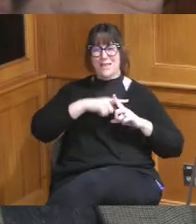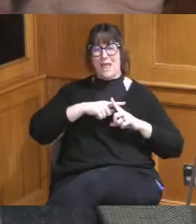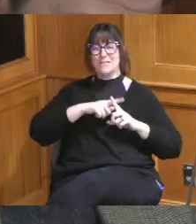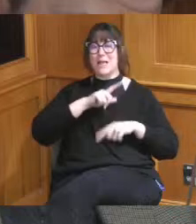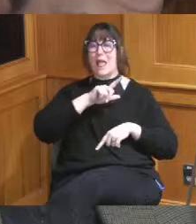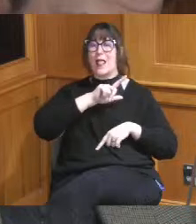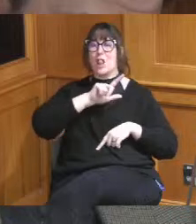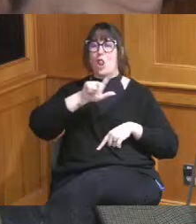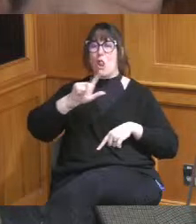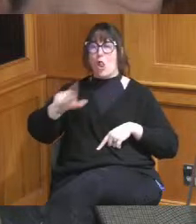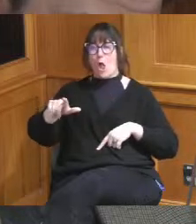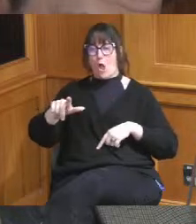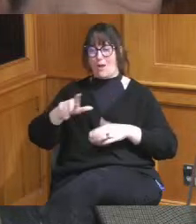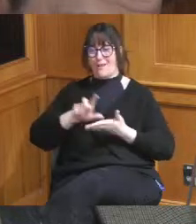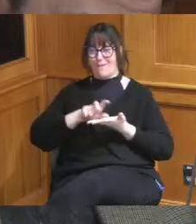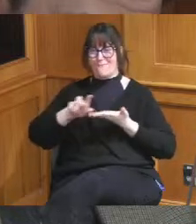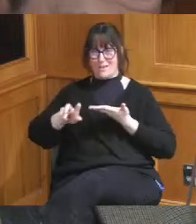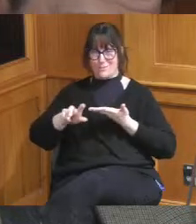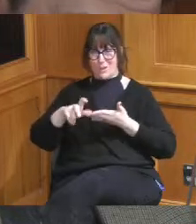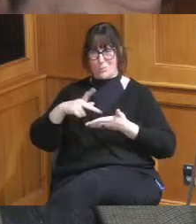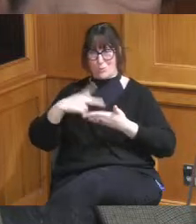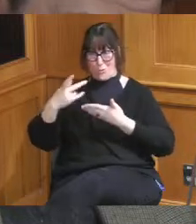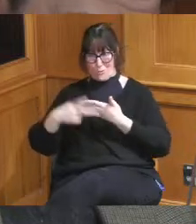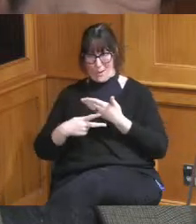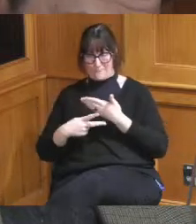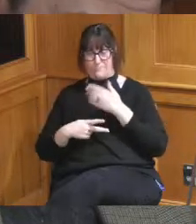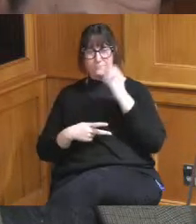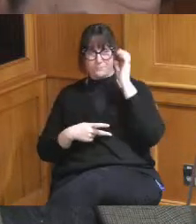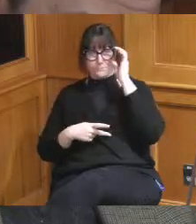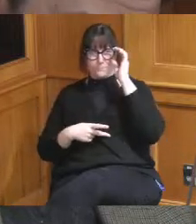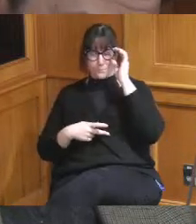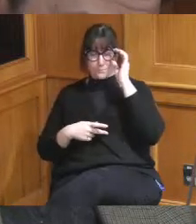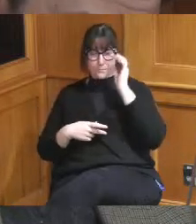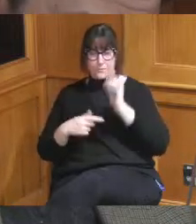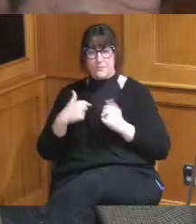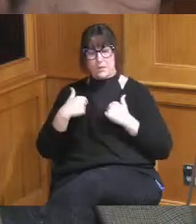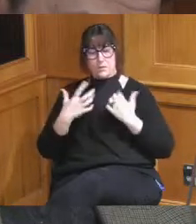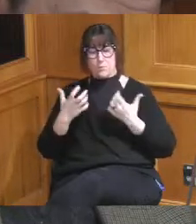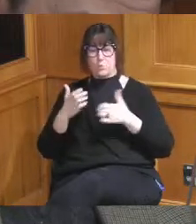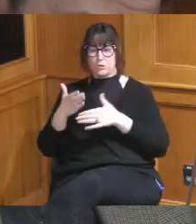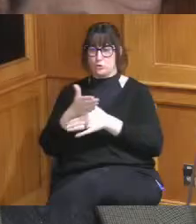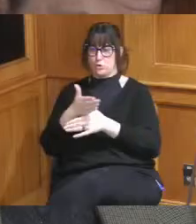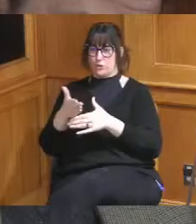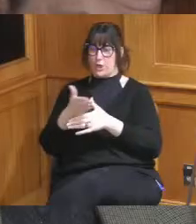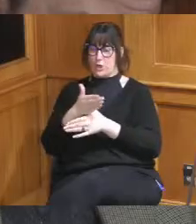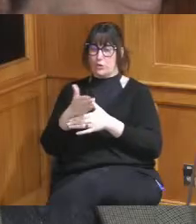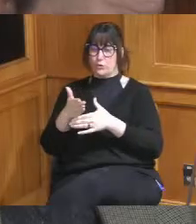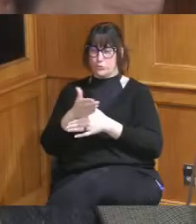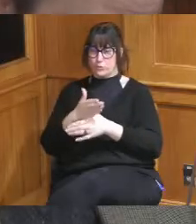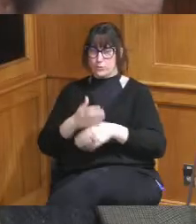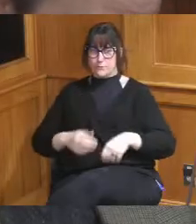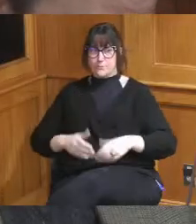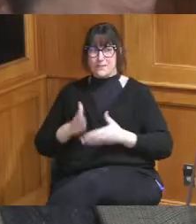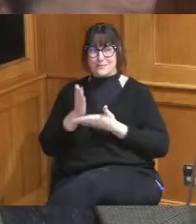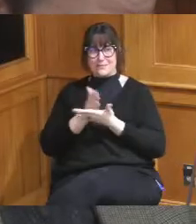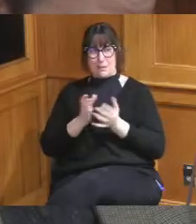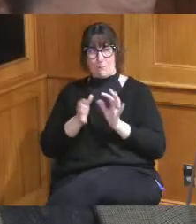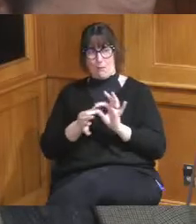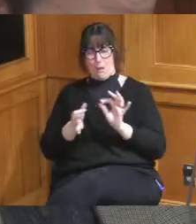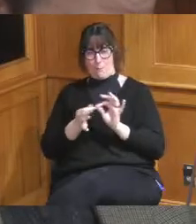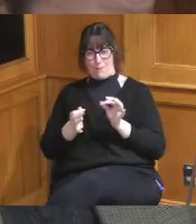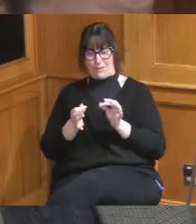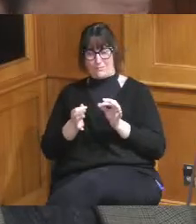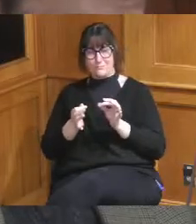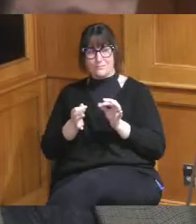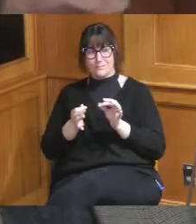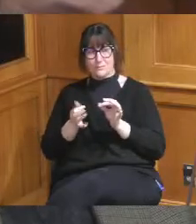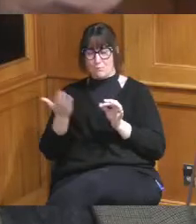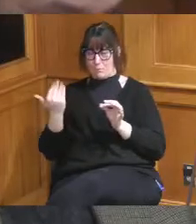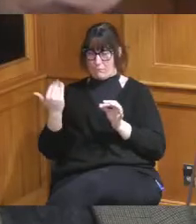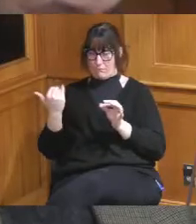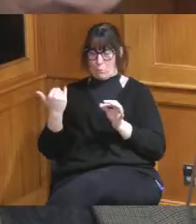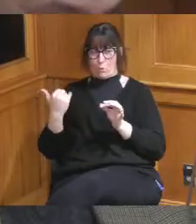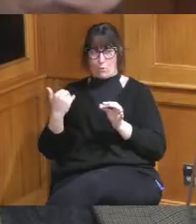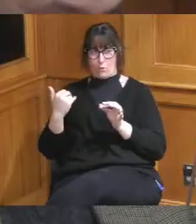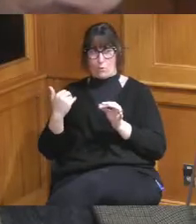type of program I do want to share in some of the comments that was made earlier about tiny